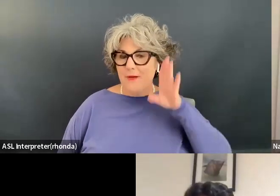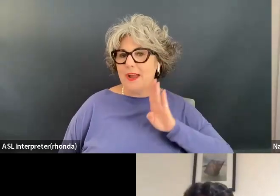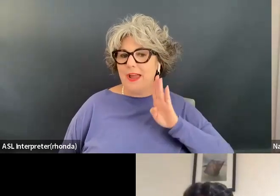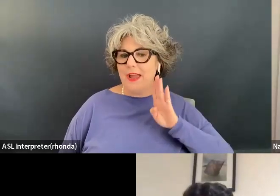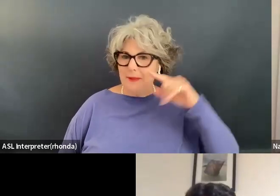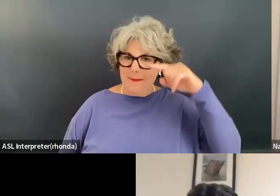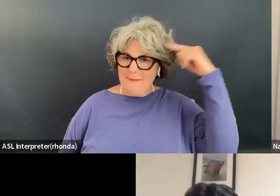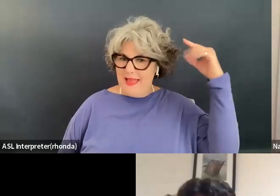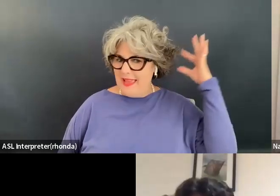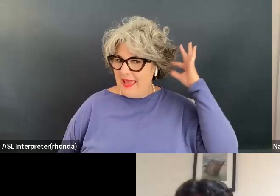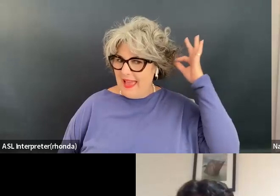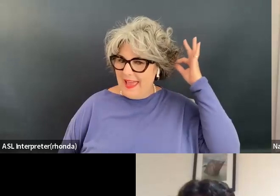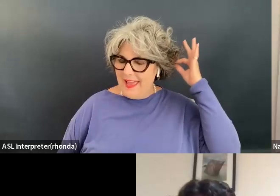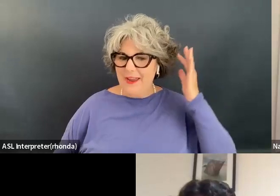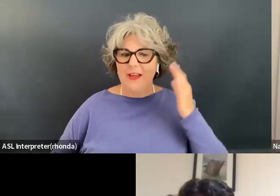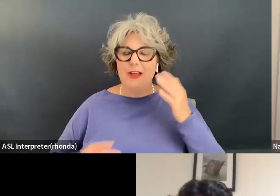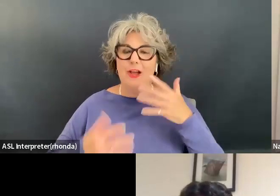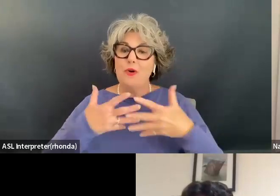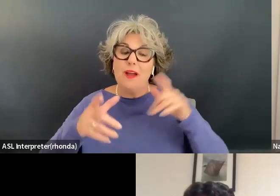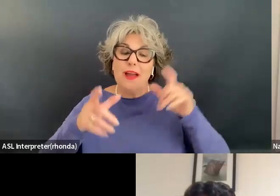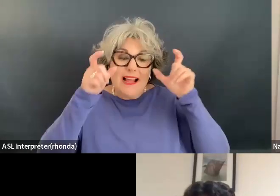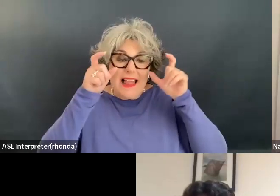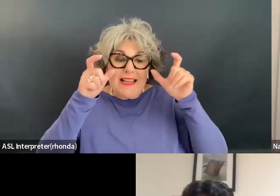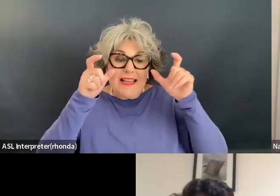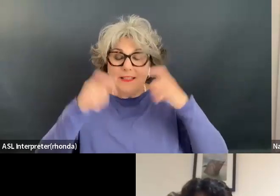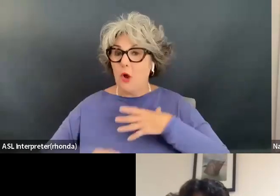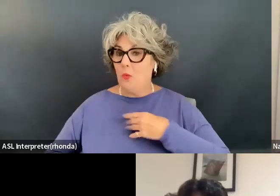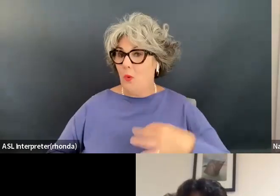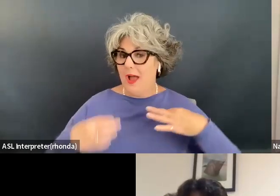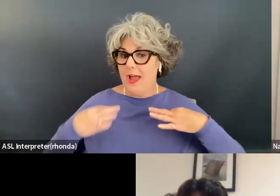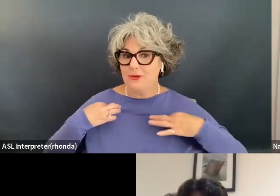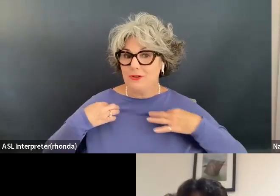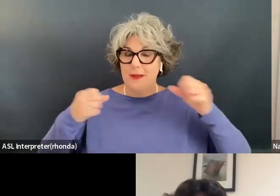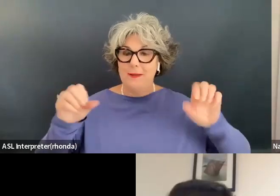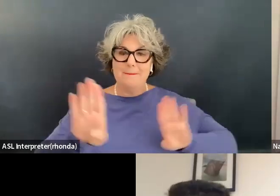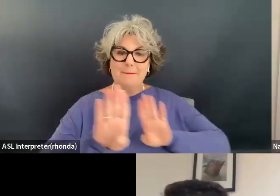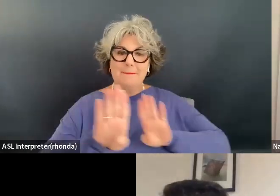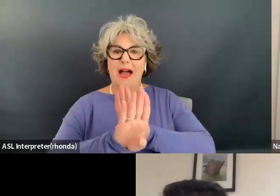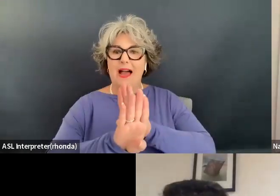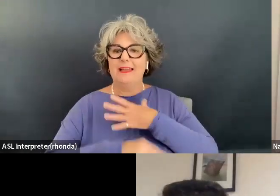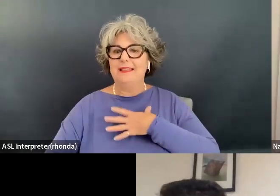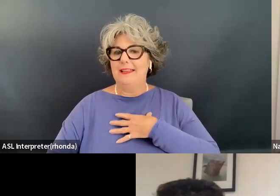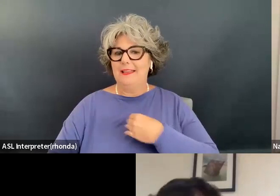wearing gray glasses with a white shirt. Behind us is a white wall